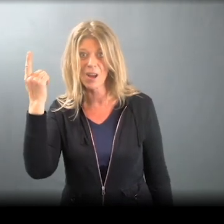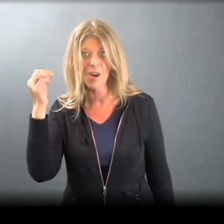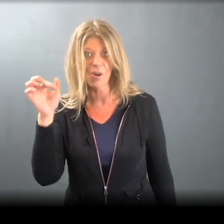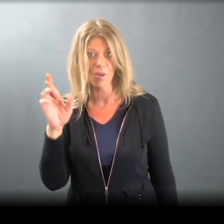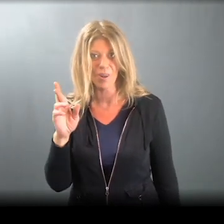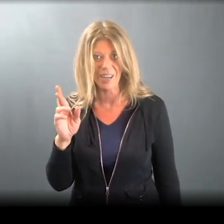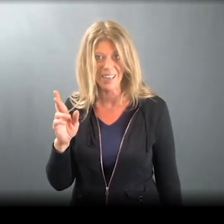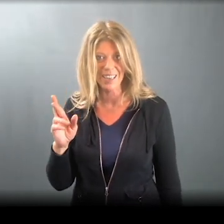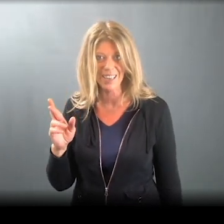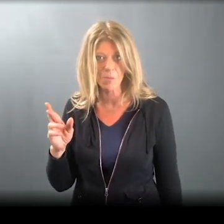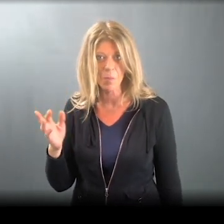or -